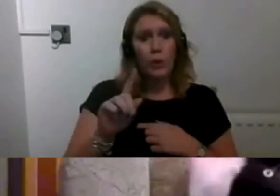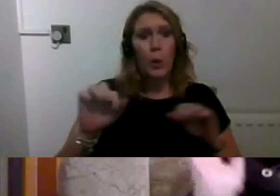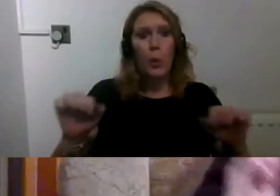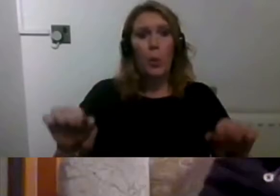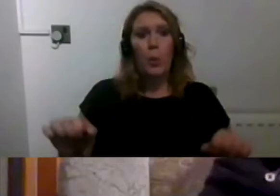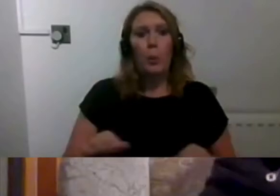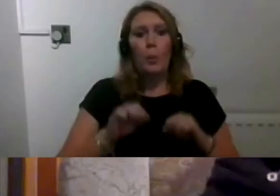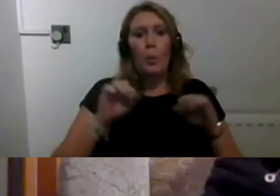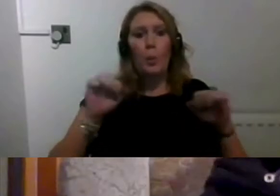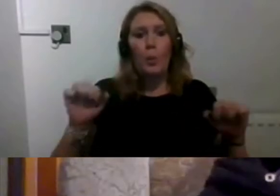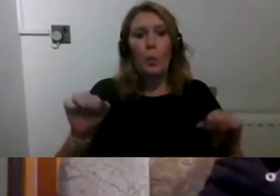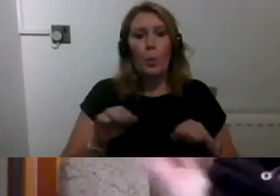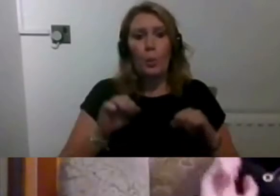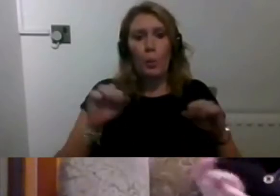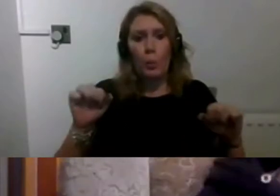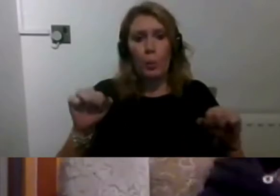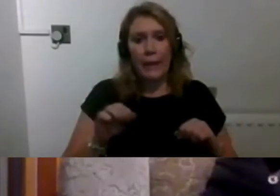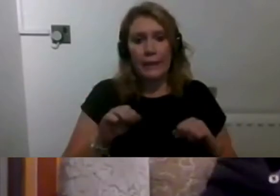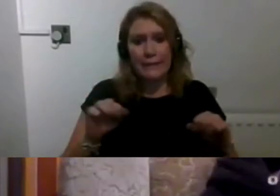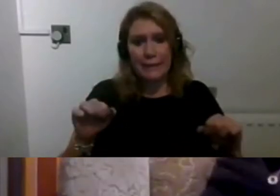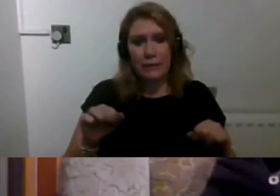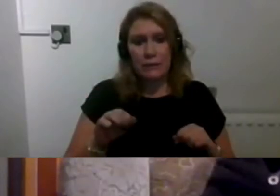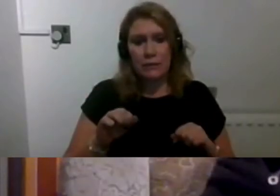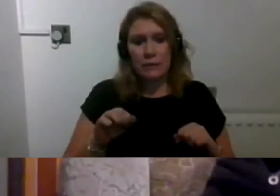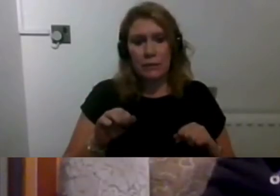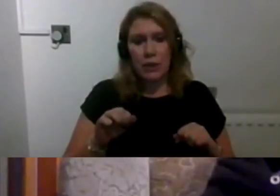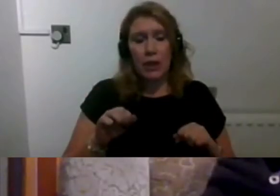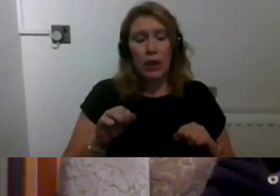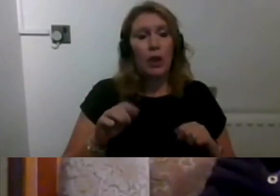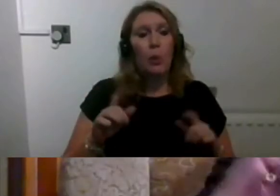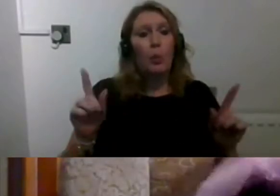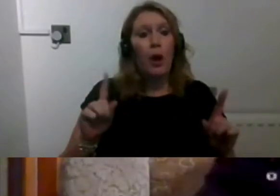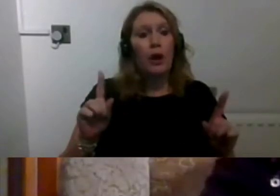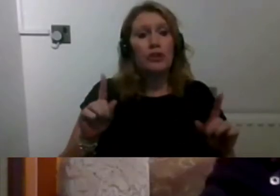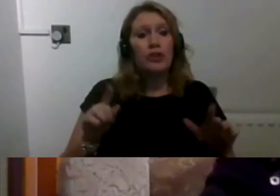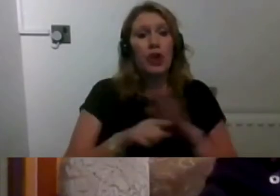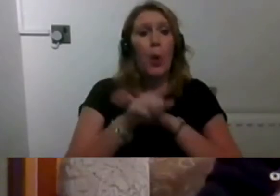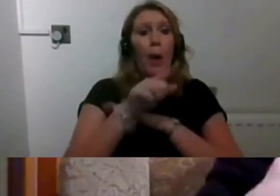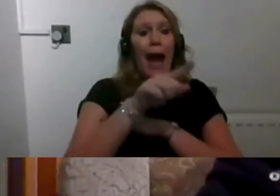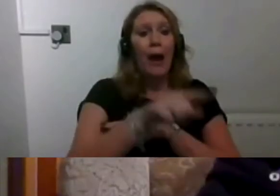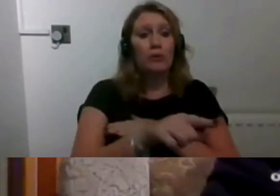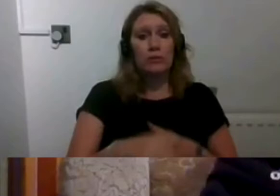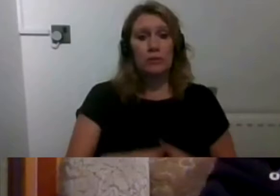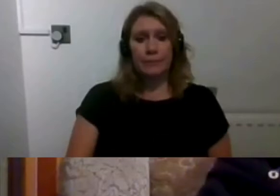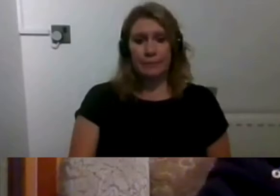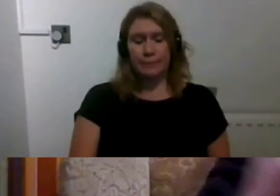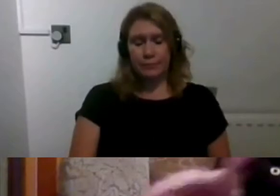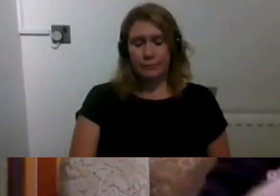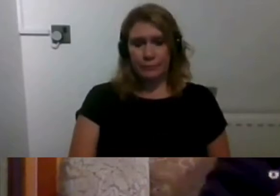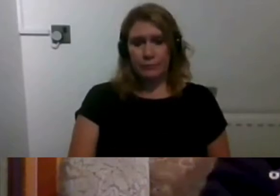Waiting To Go Out.